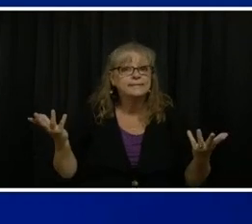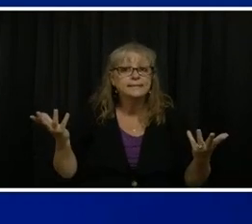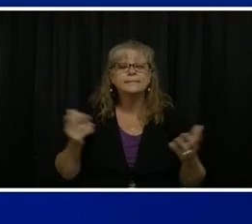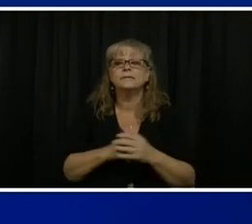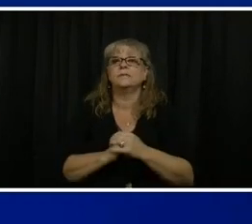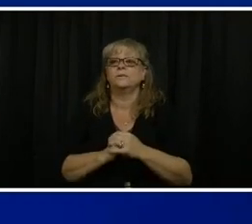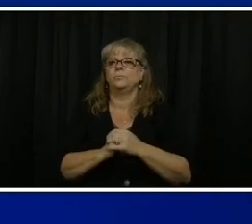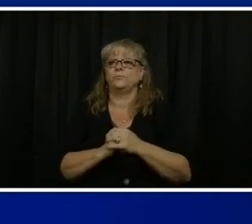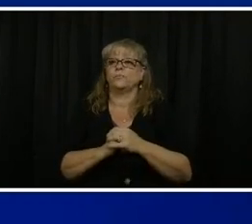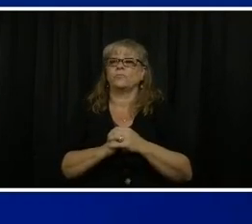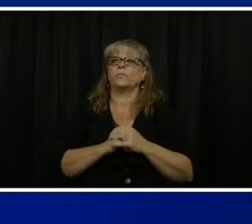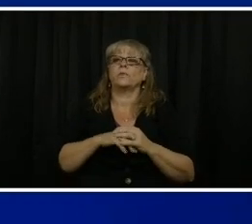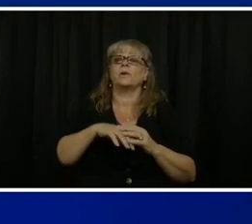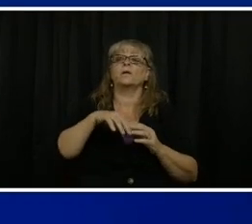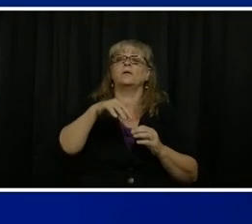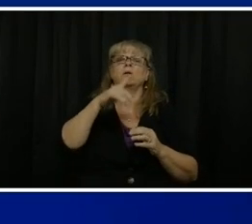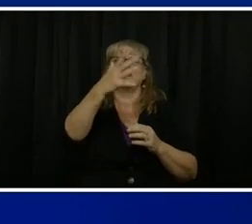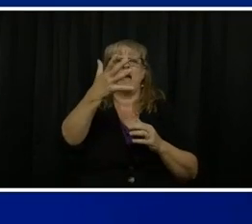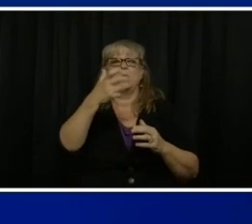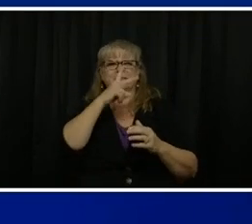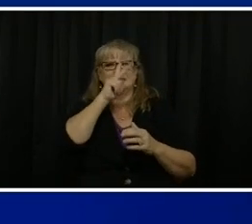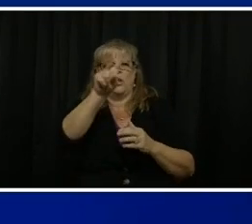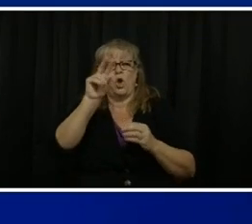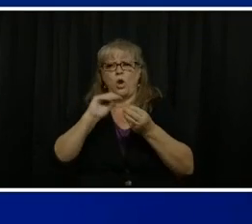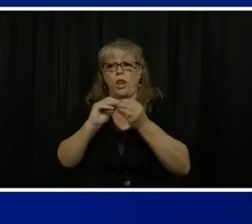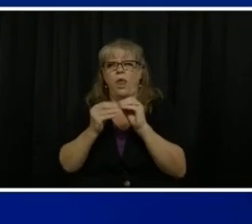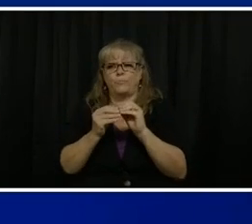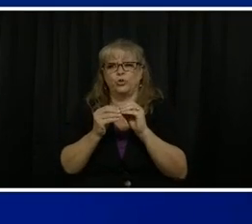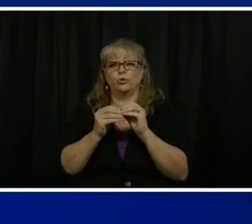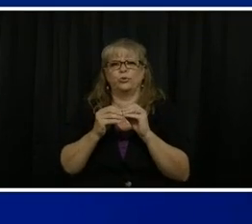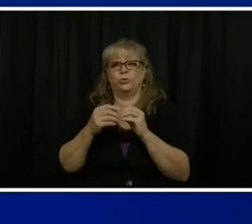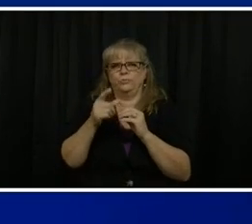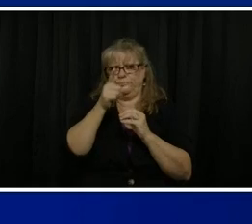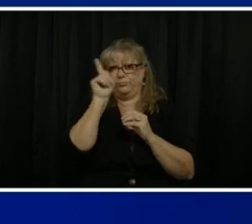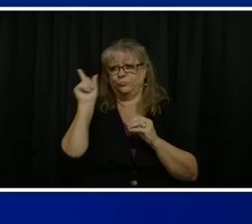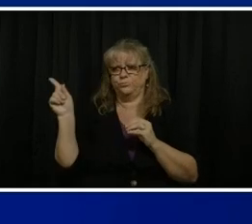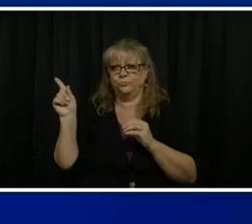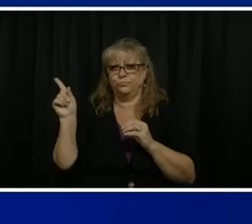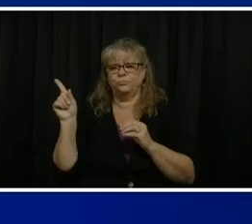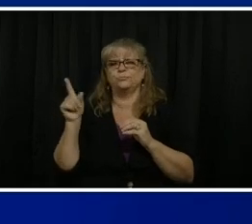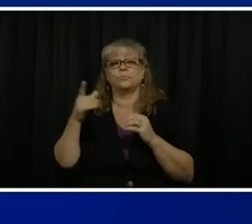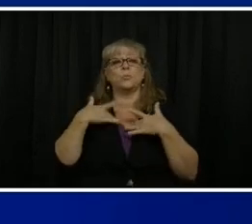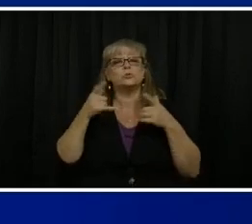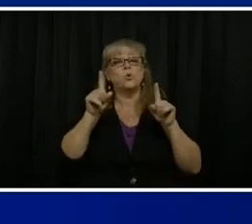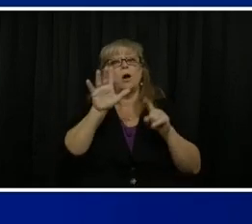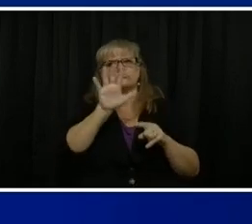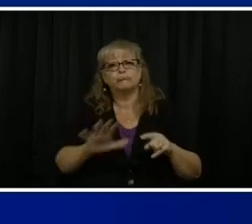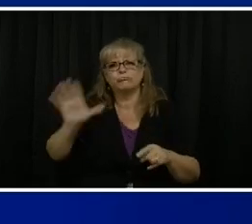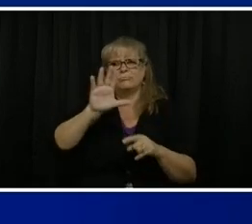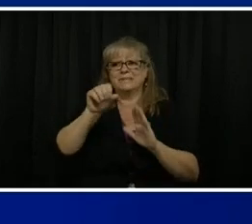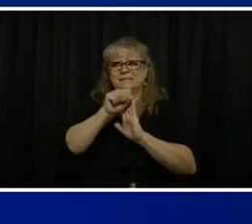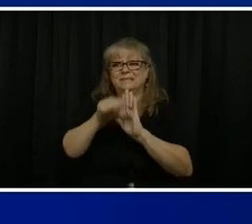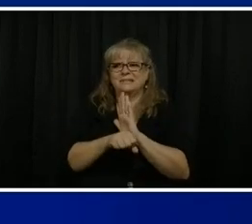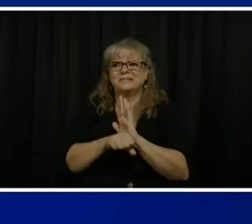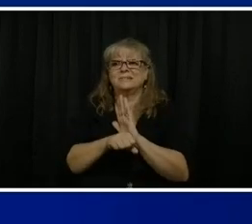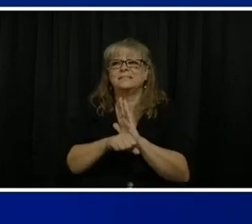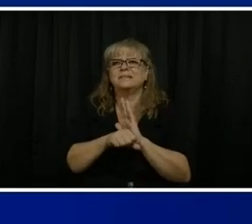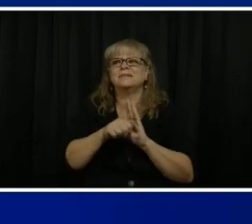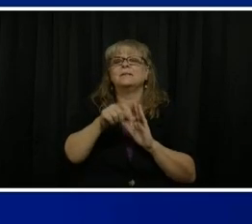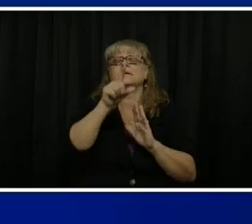TRANSMISSION OF THIS VIRUS.